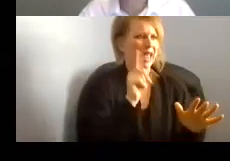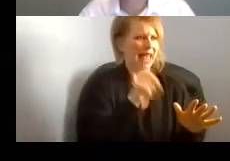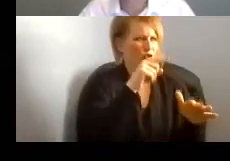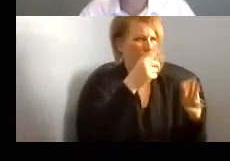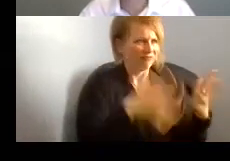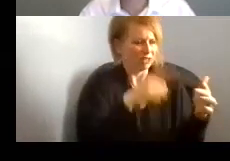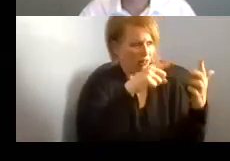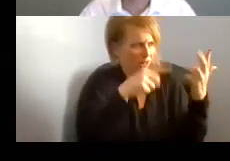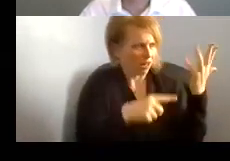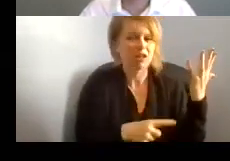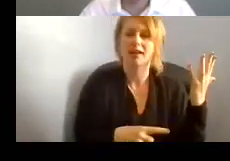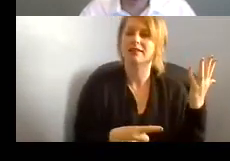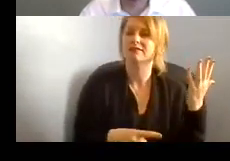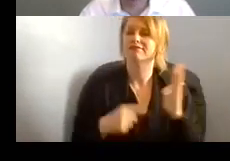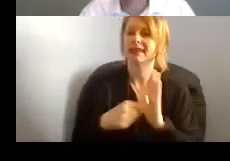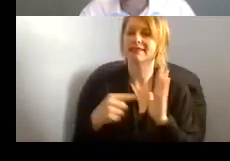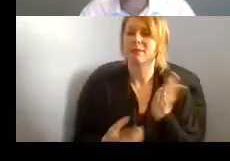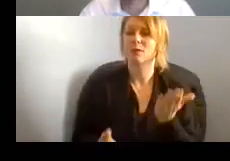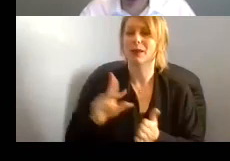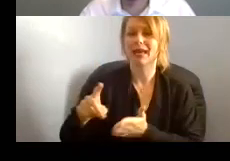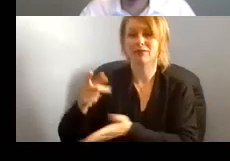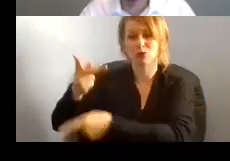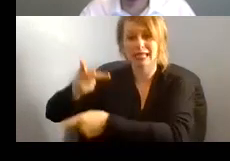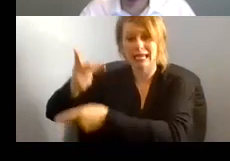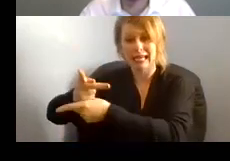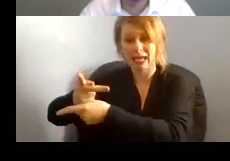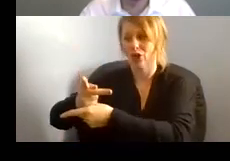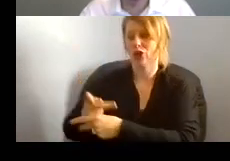help take care of younger peers after a parent has died in the household.